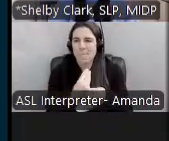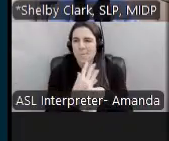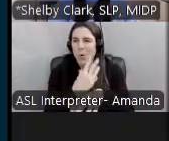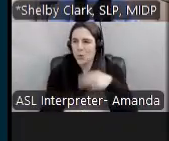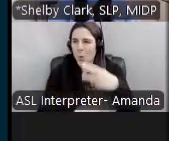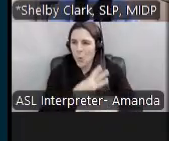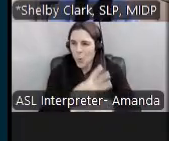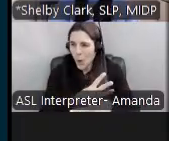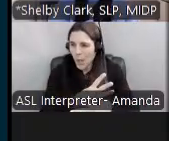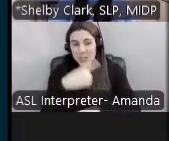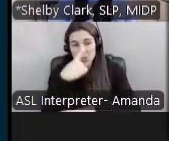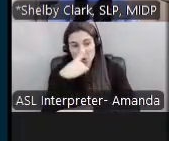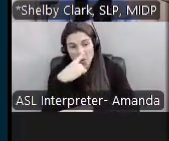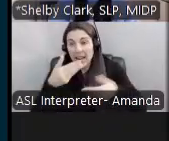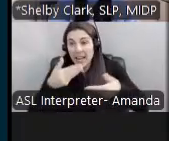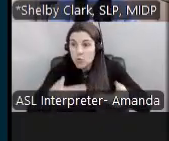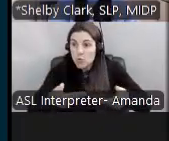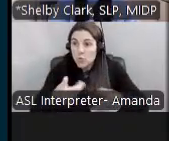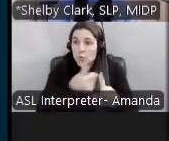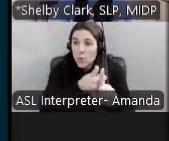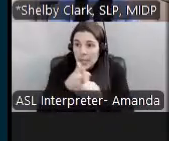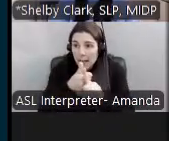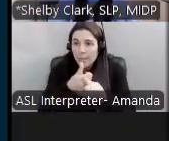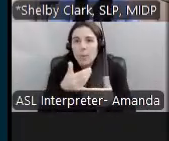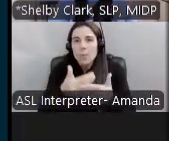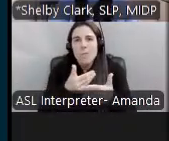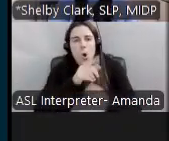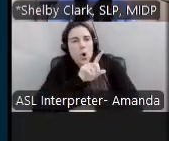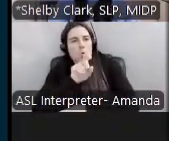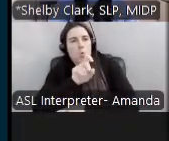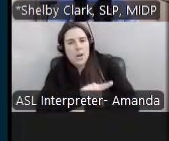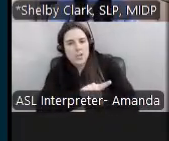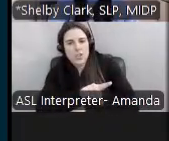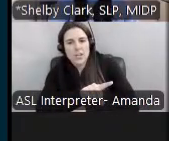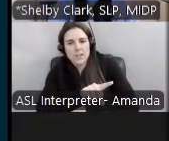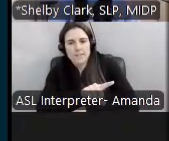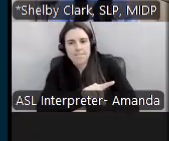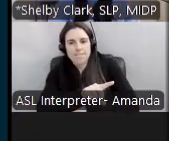introduce yourself before you ask that question. It again just